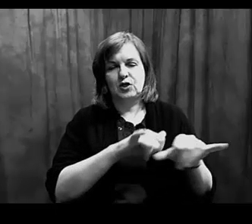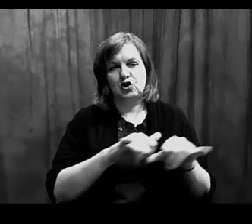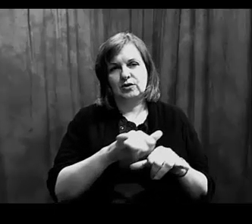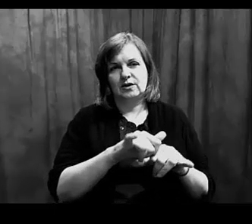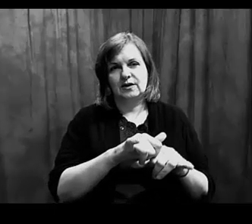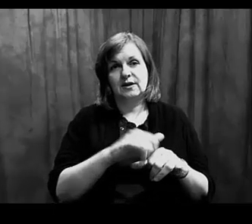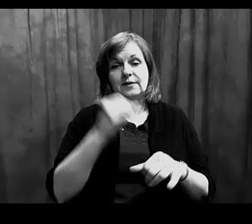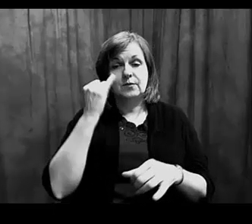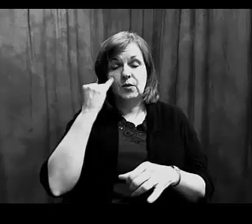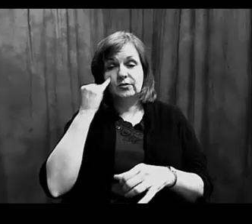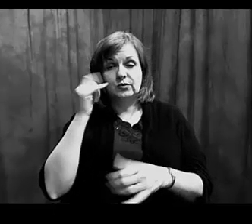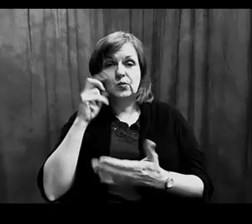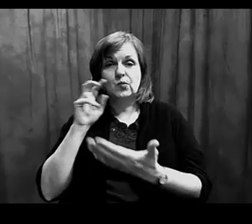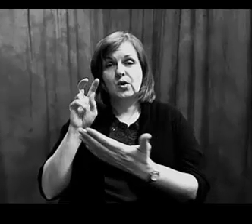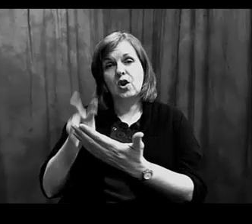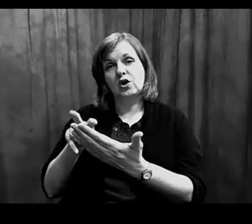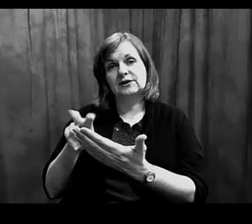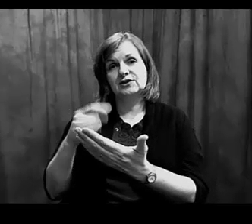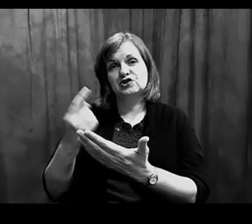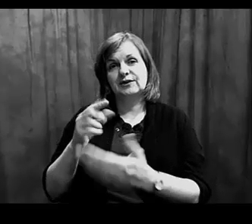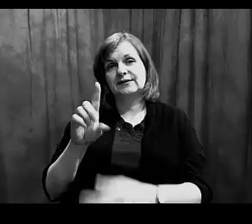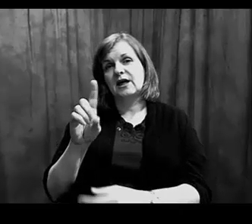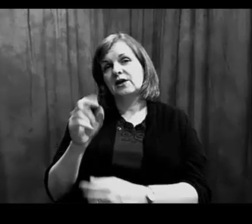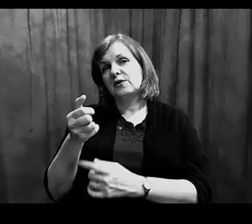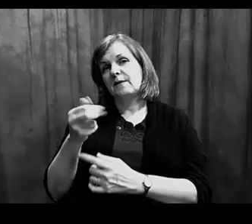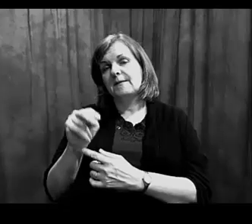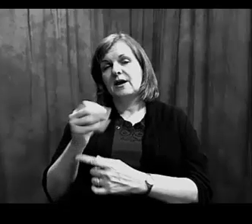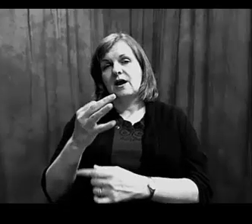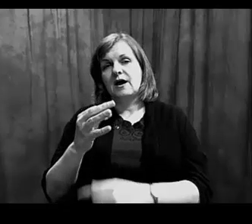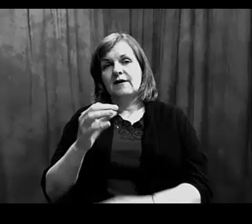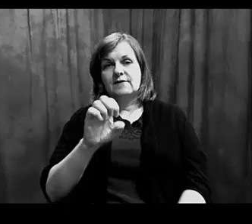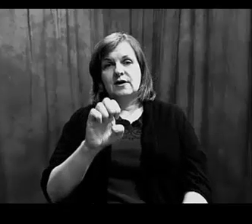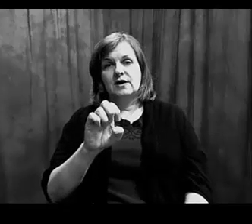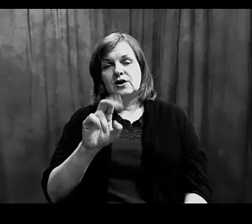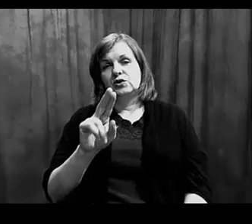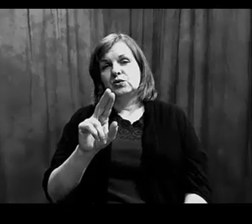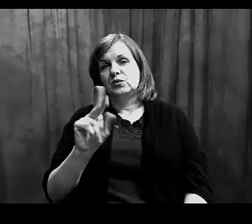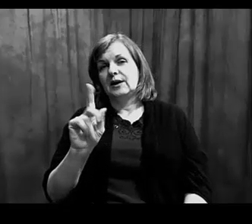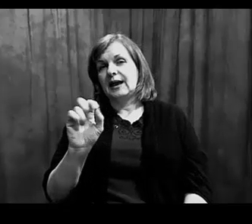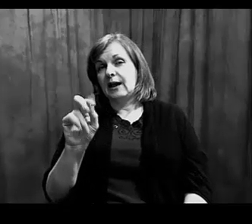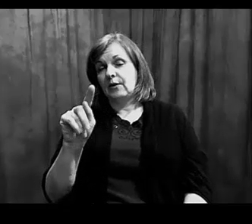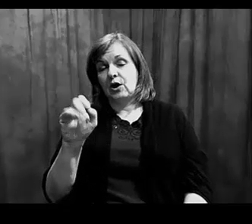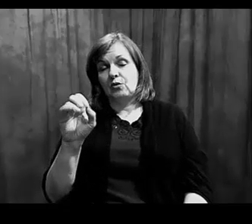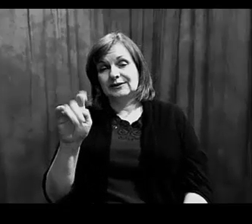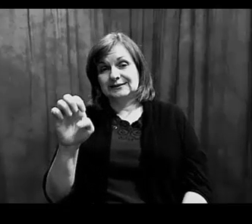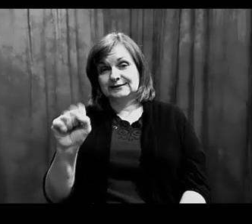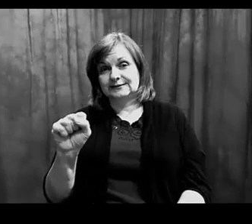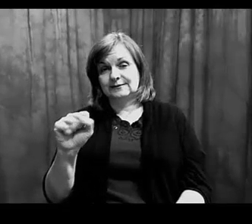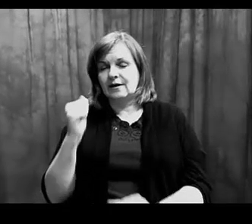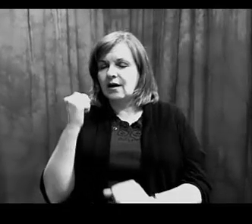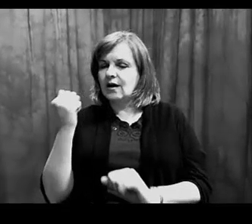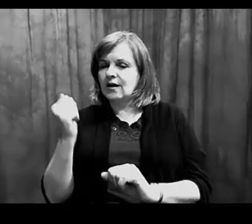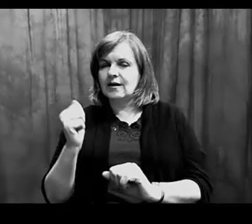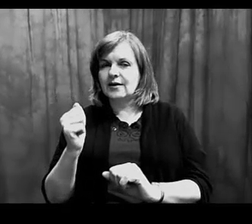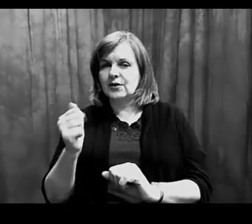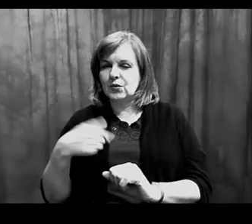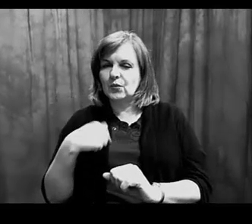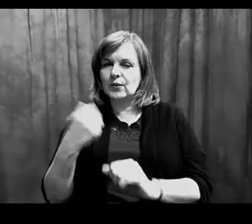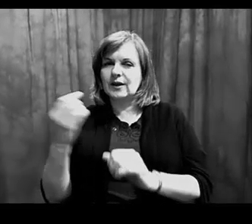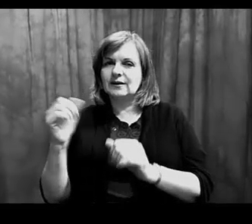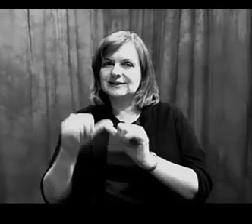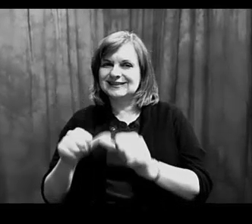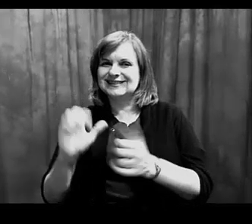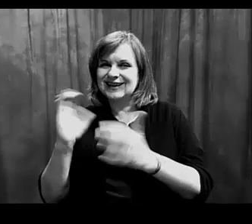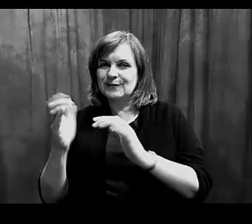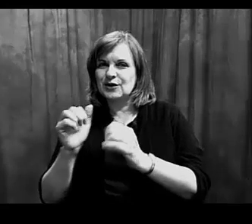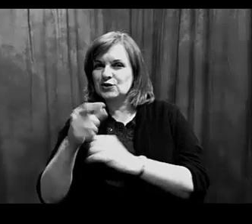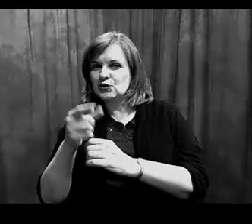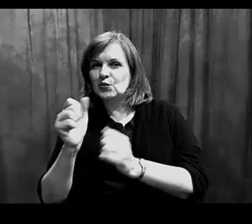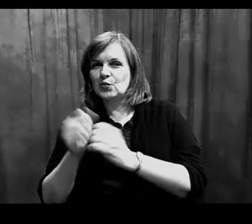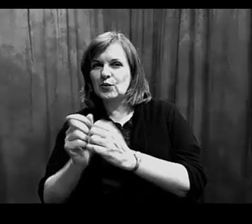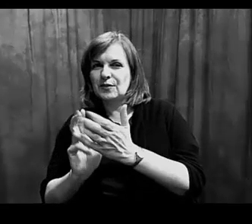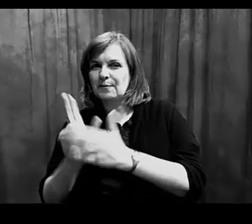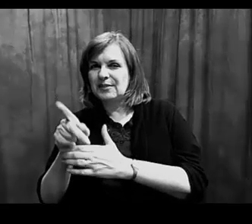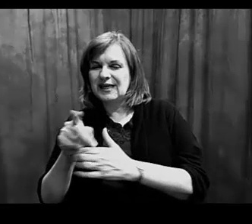is broken down then in to Kingdoms - so we have kingdom plantae so those are the plants kingdom fungi with the fungus